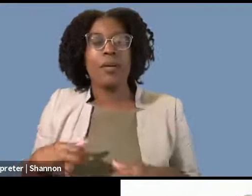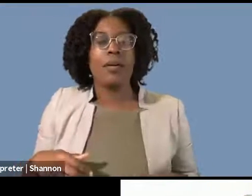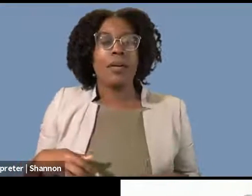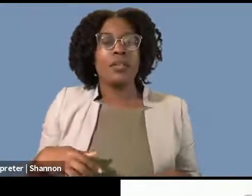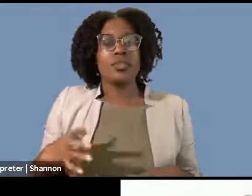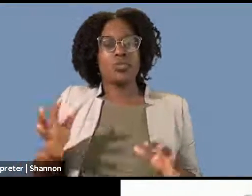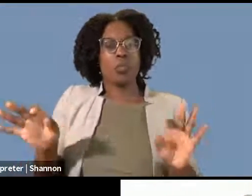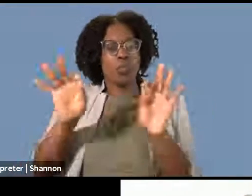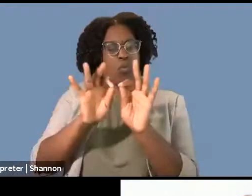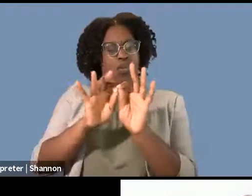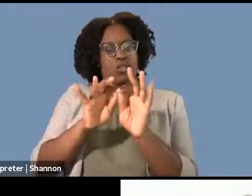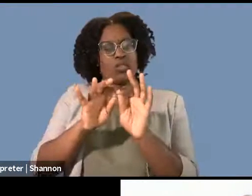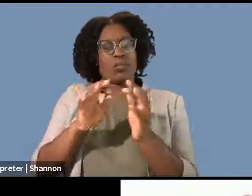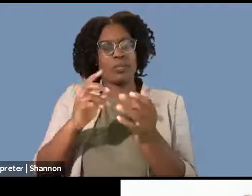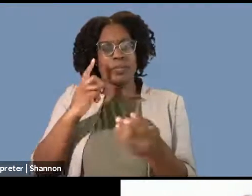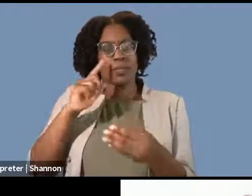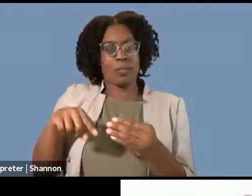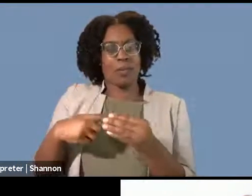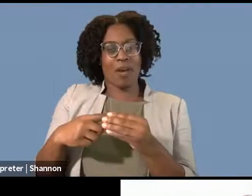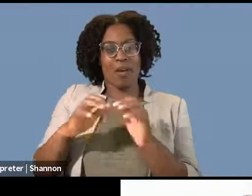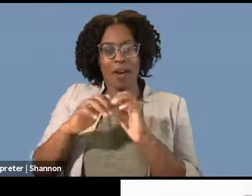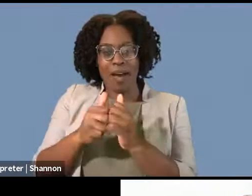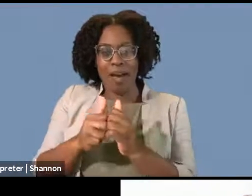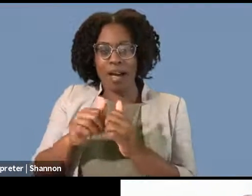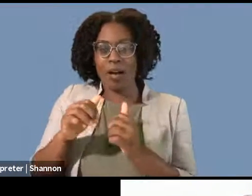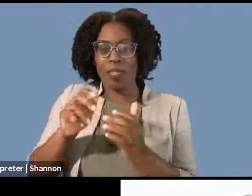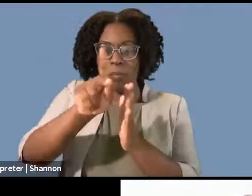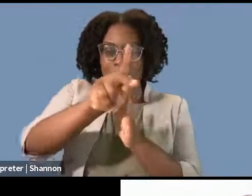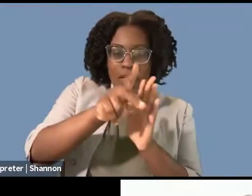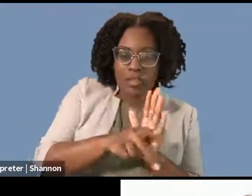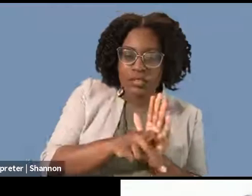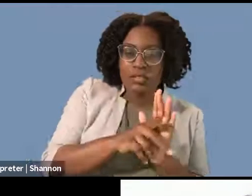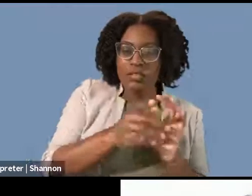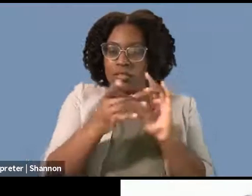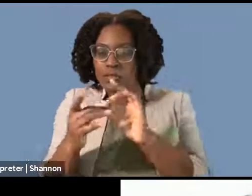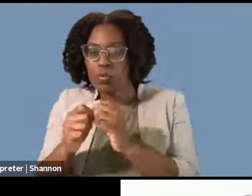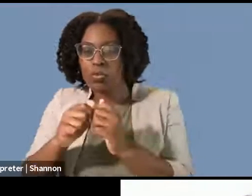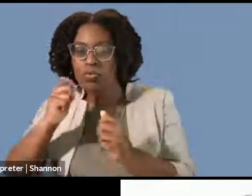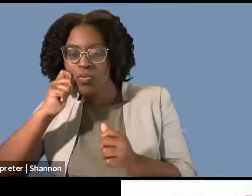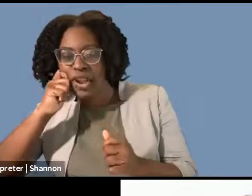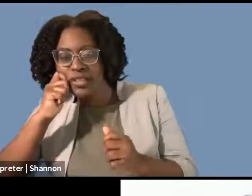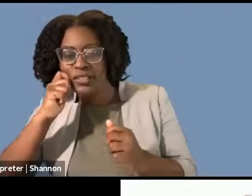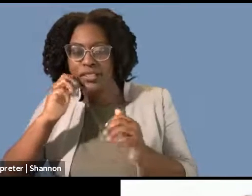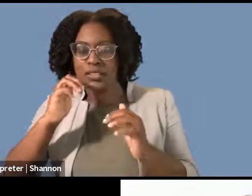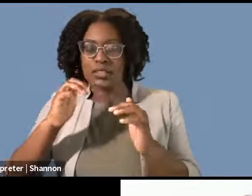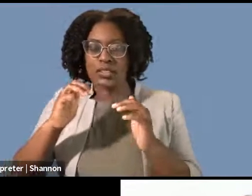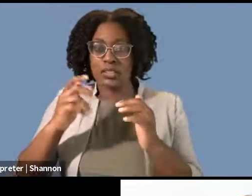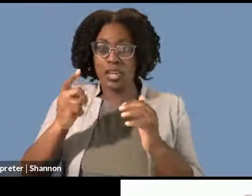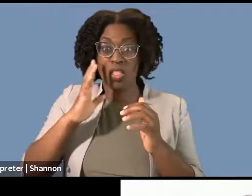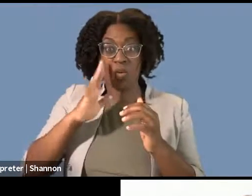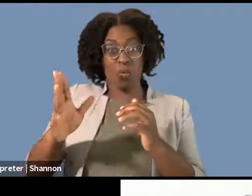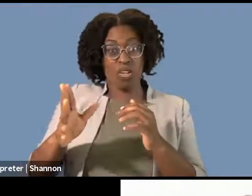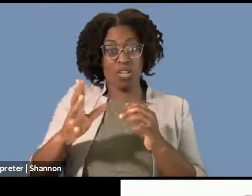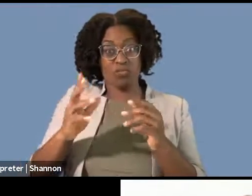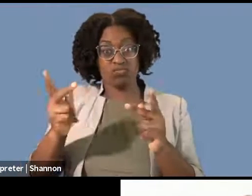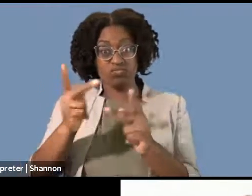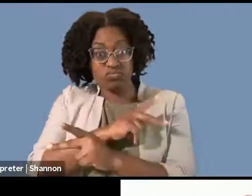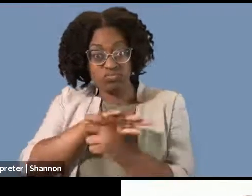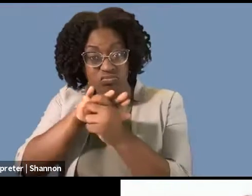how the policies are or aren't being implemented and the outcomes. I talk about police violence